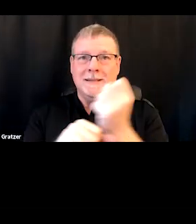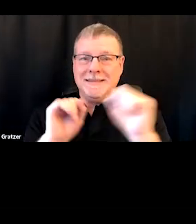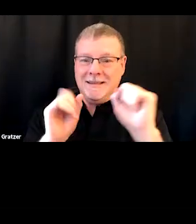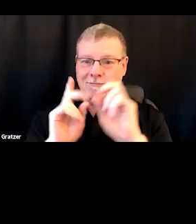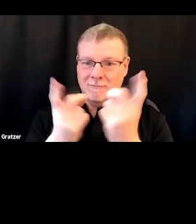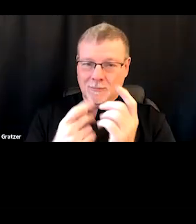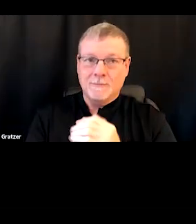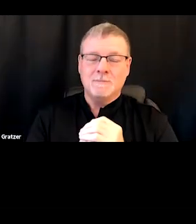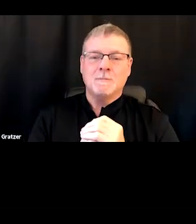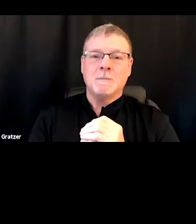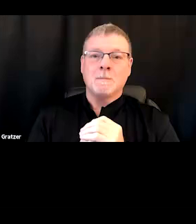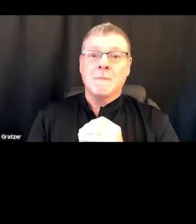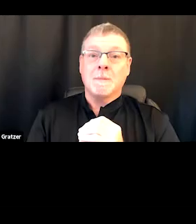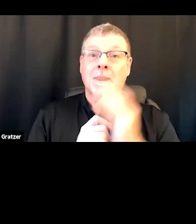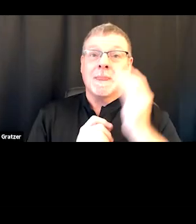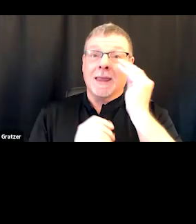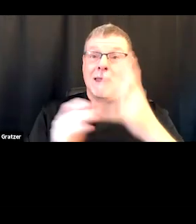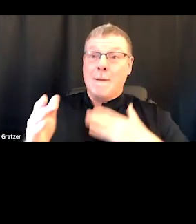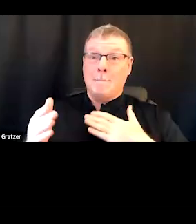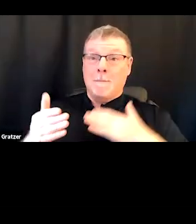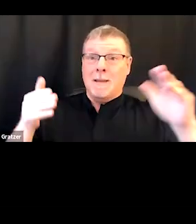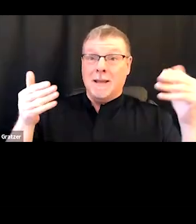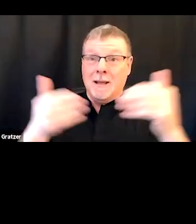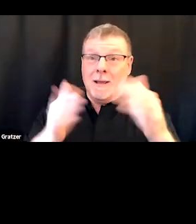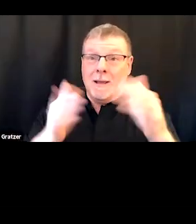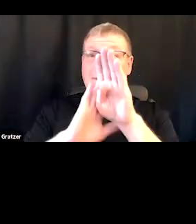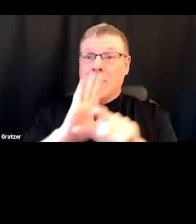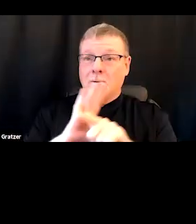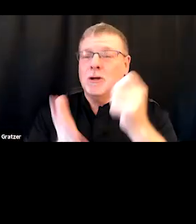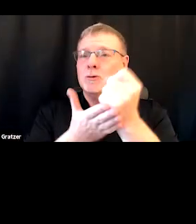As noted in my introduction, I have a background in social work